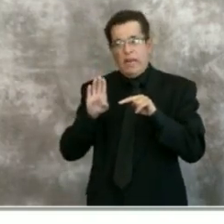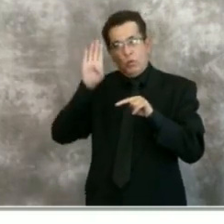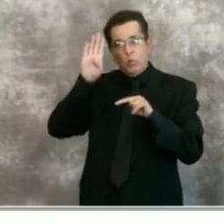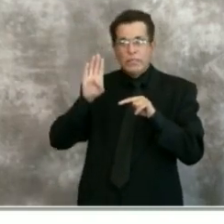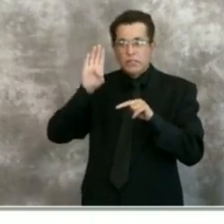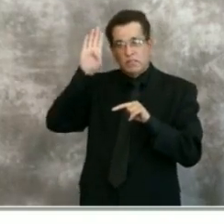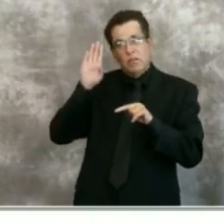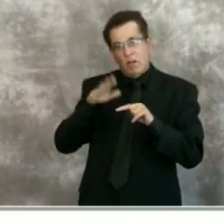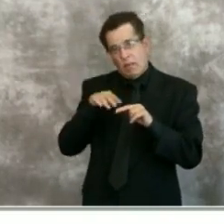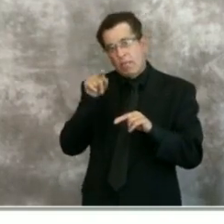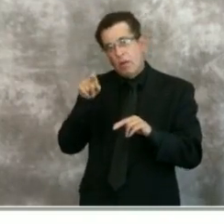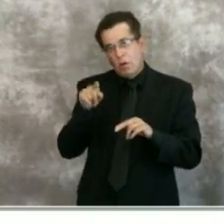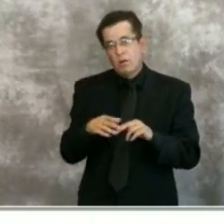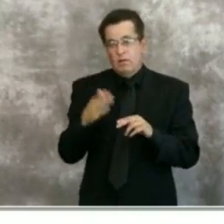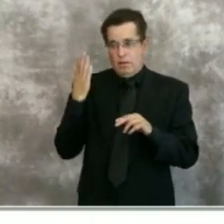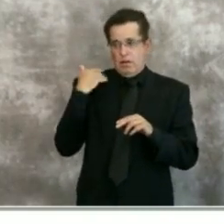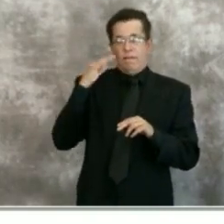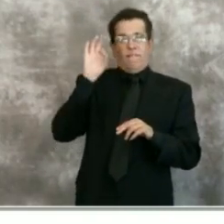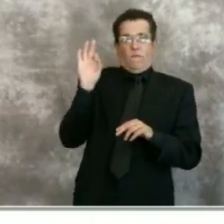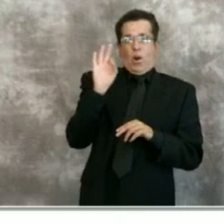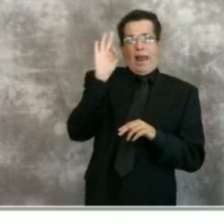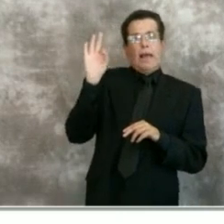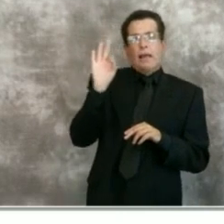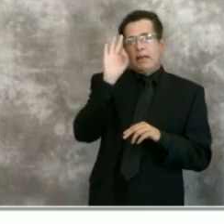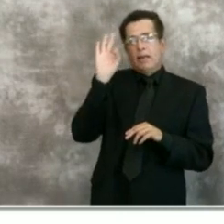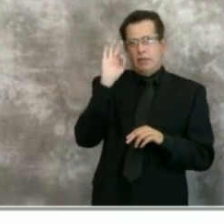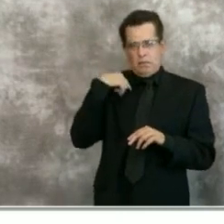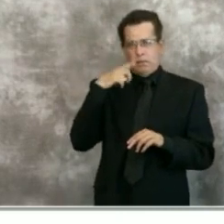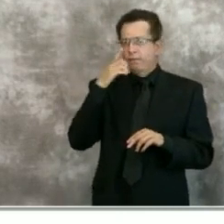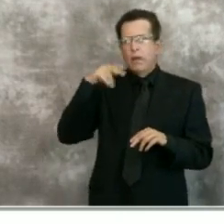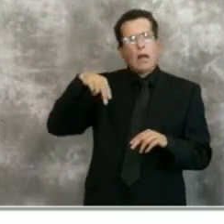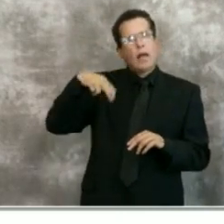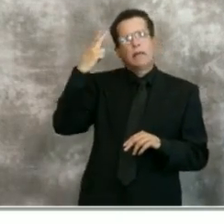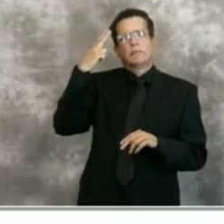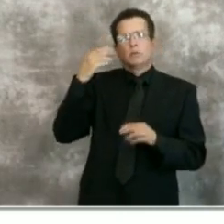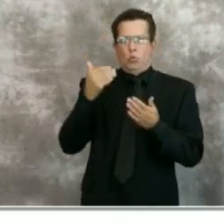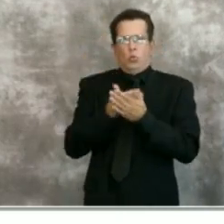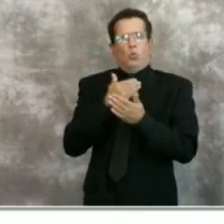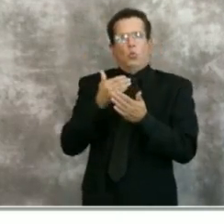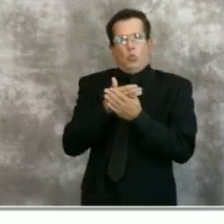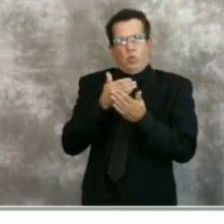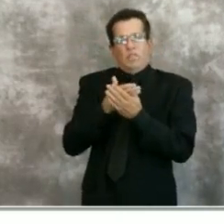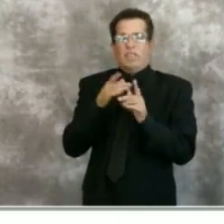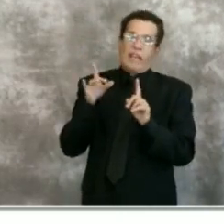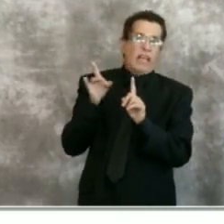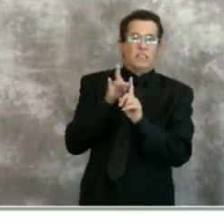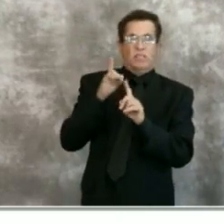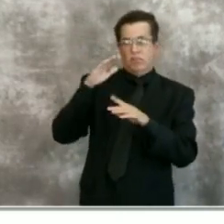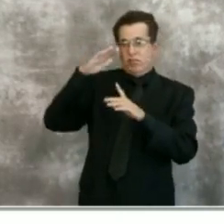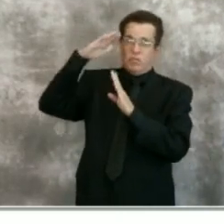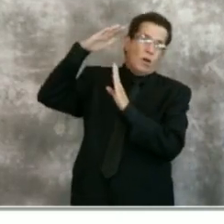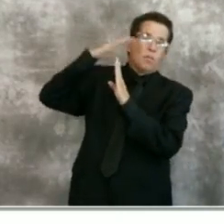AFTER A JUNE 12TH. WE START TO CASES INCREASE. SO AND ON